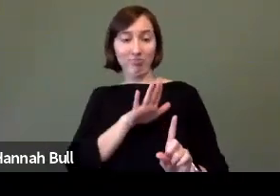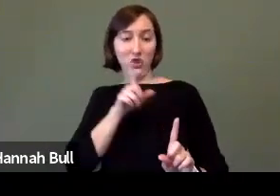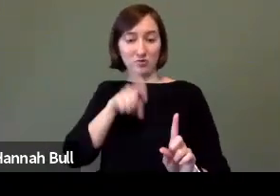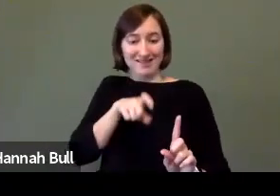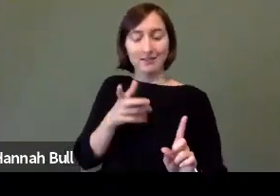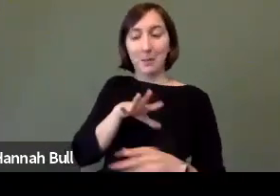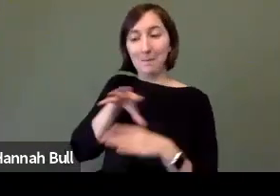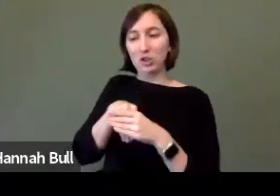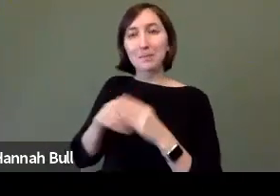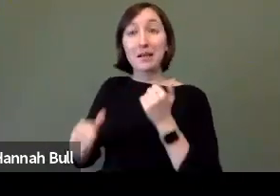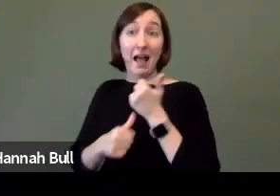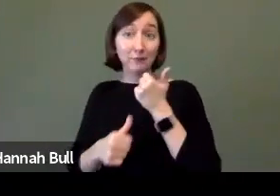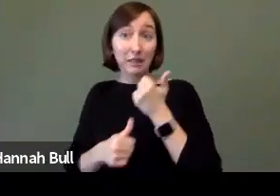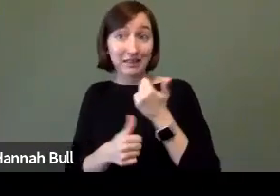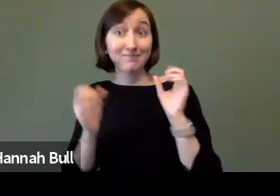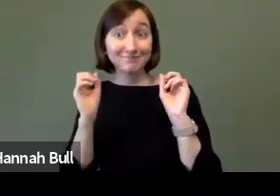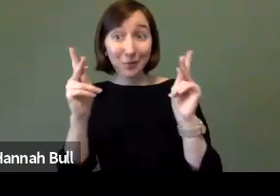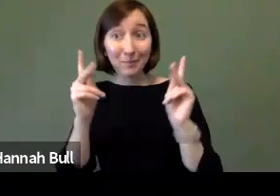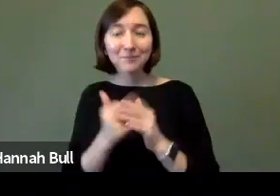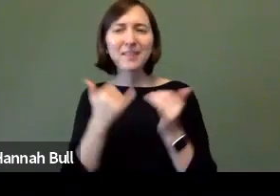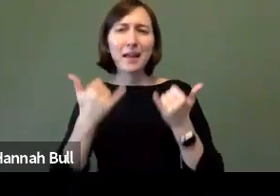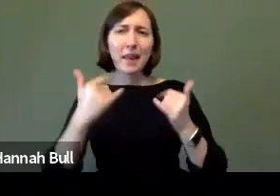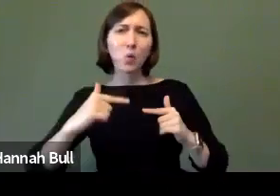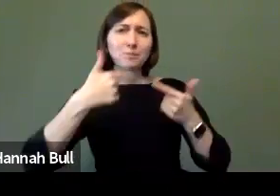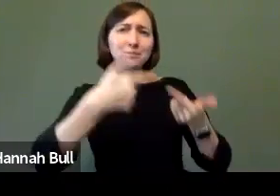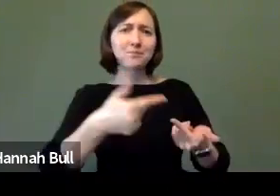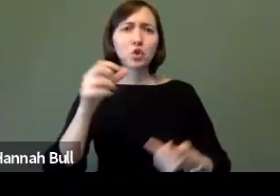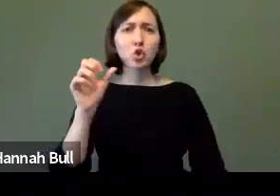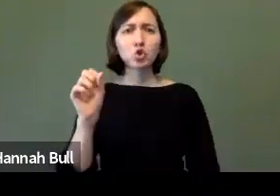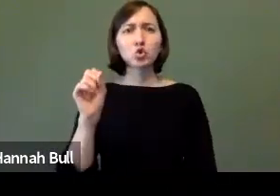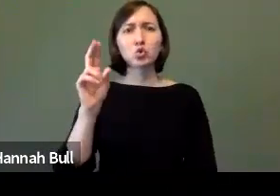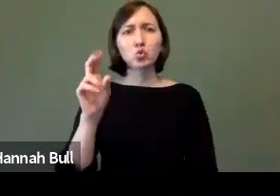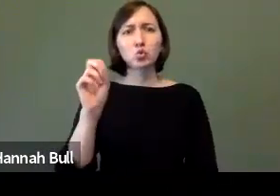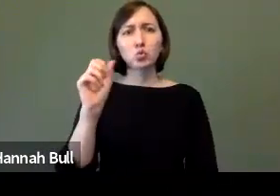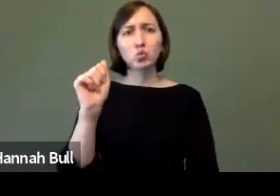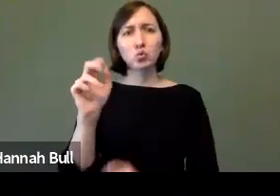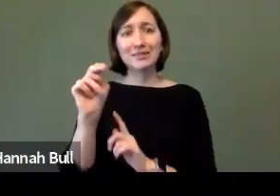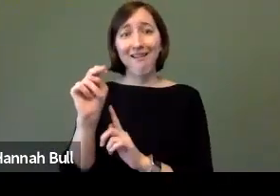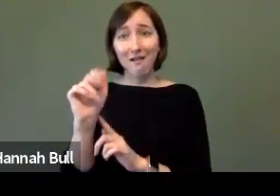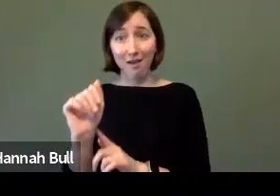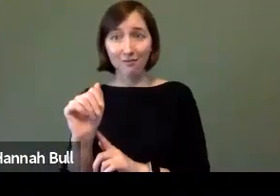I'll turn it over to Susanna. Susanna Miller-Raines: I'll talk about the national alliance on mental illness.